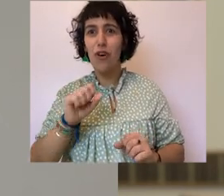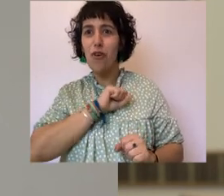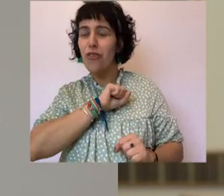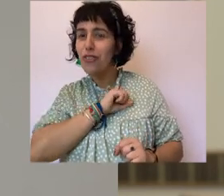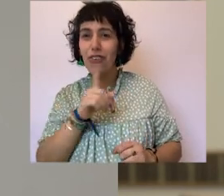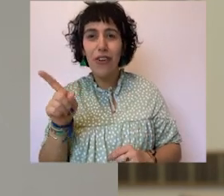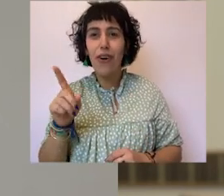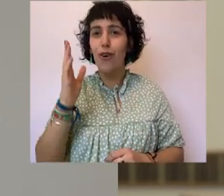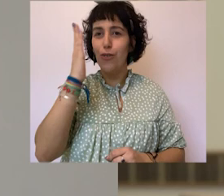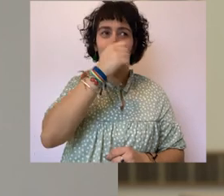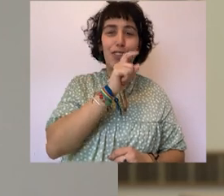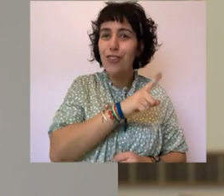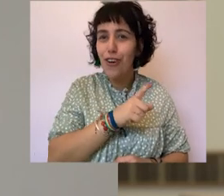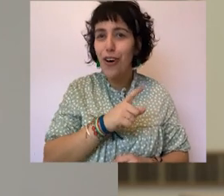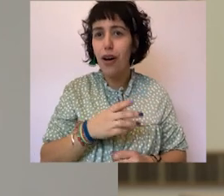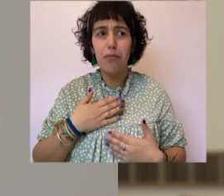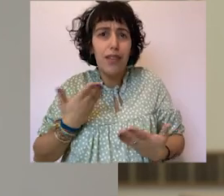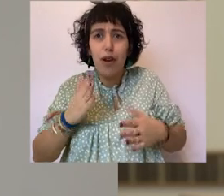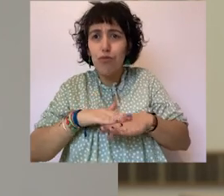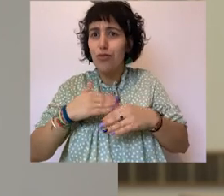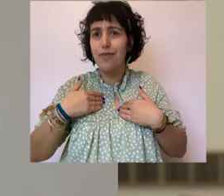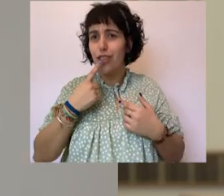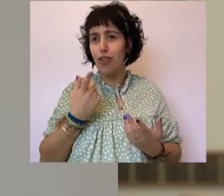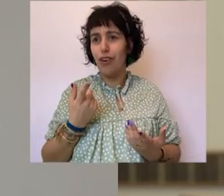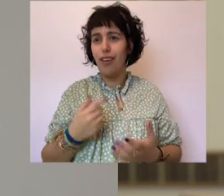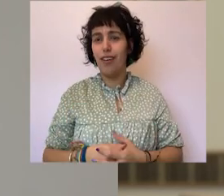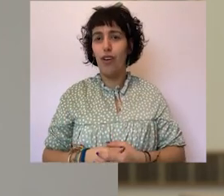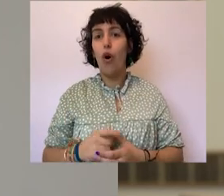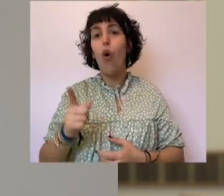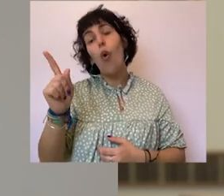He says what am I doing or something. He thinks I was going to look, turn my face, why am I going to turn my face?